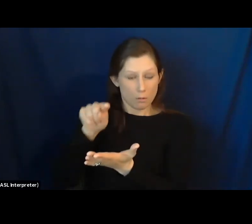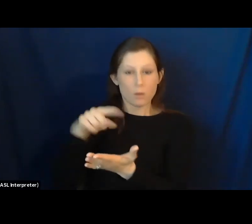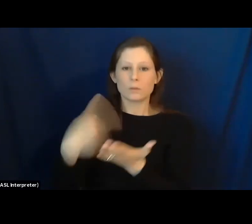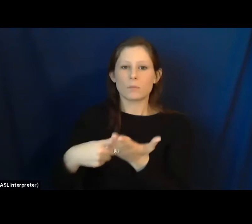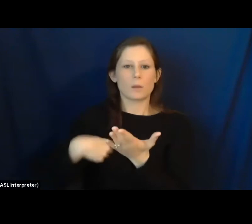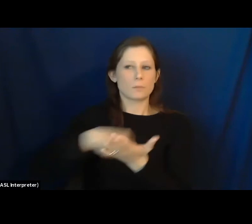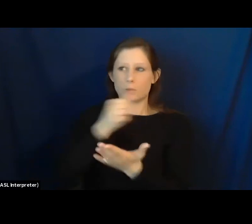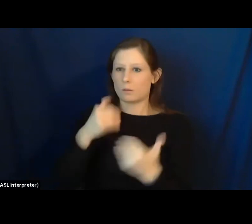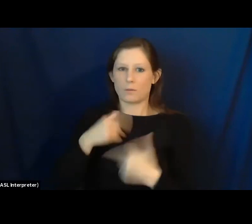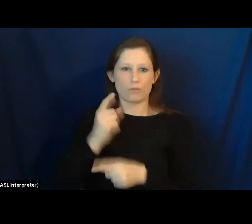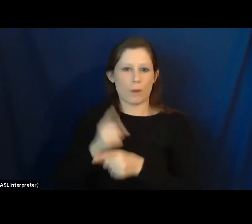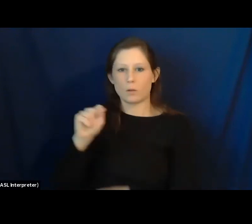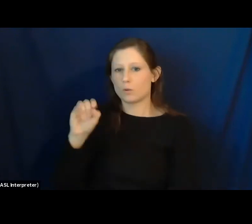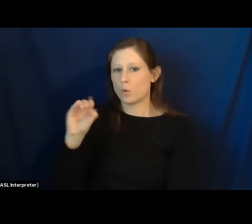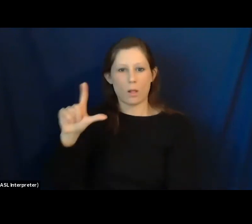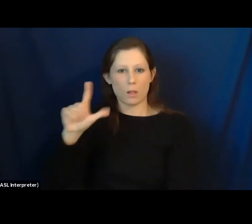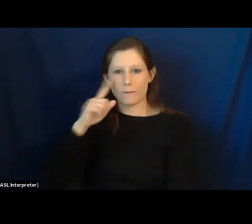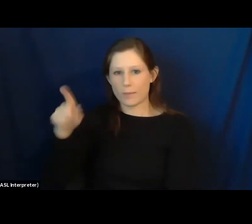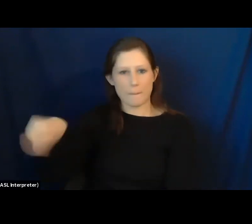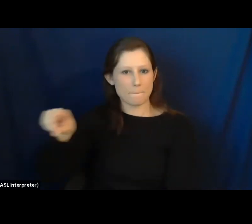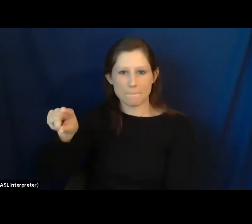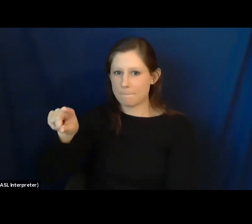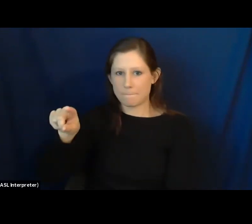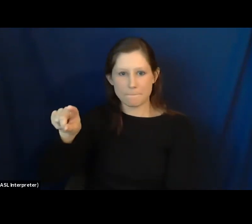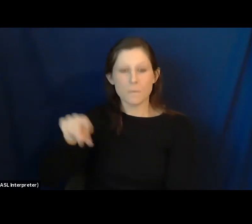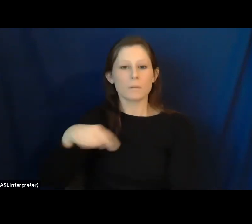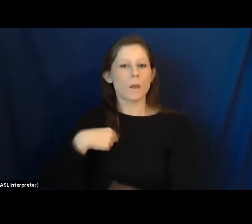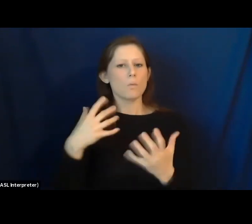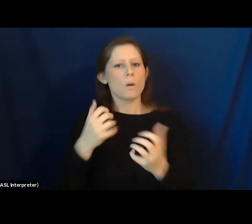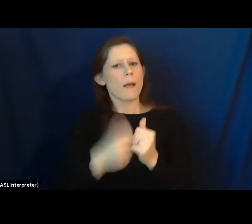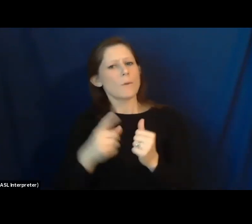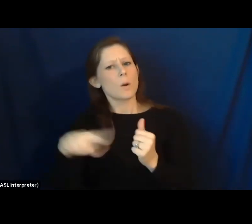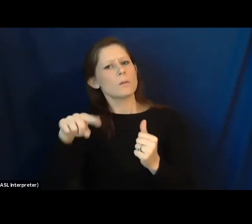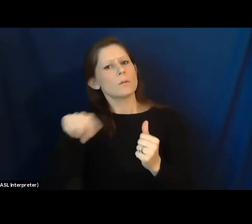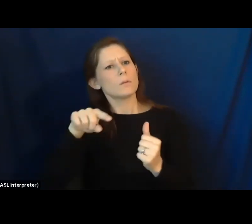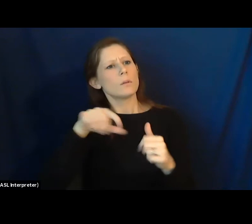tools for them. And so again, I just wanted everyone who came into the museum to find